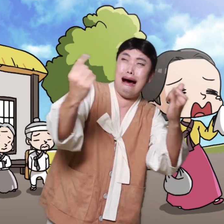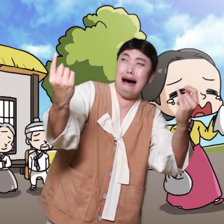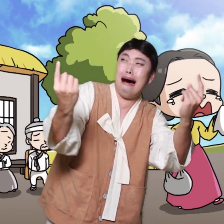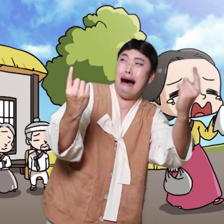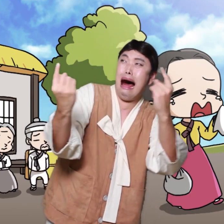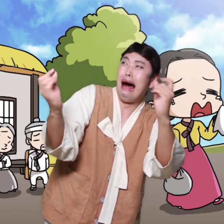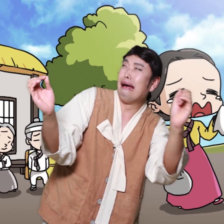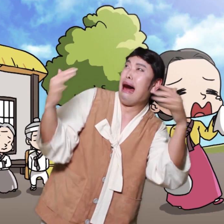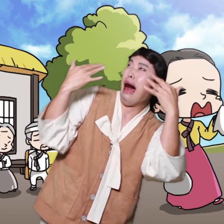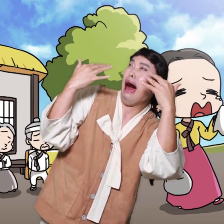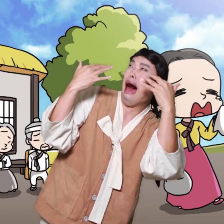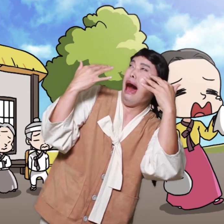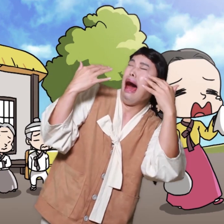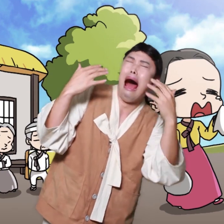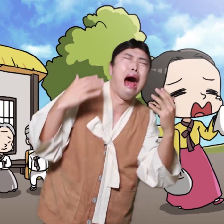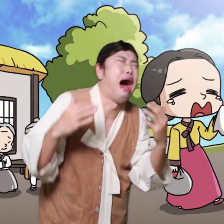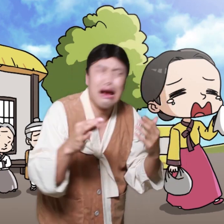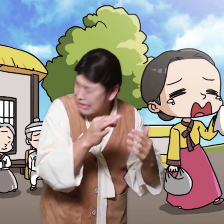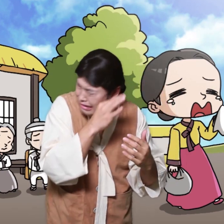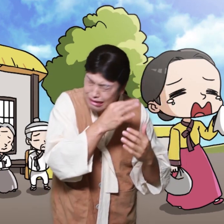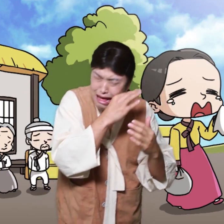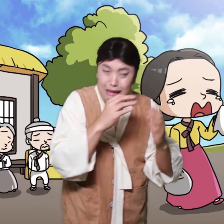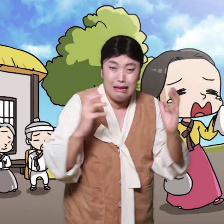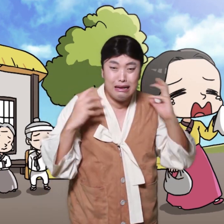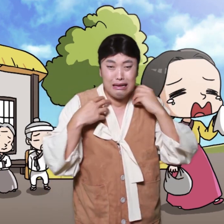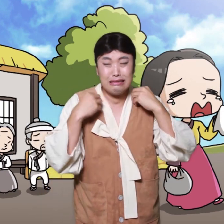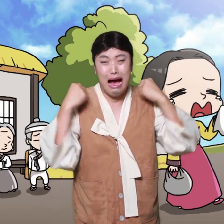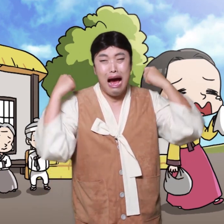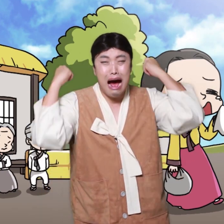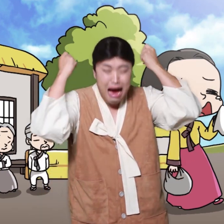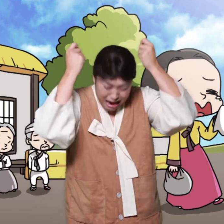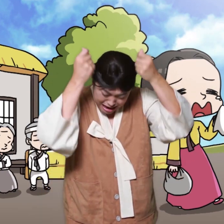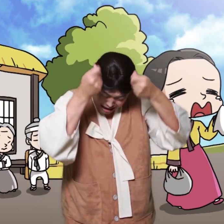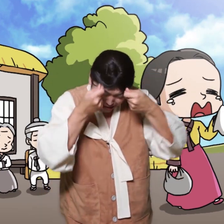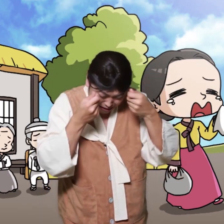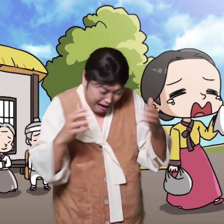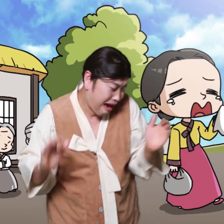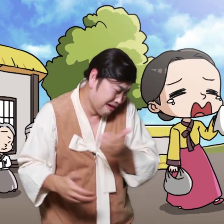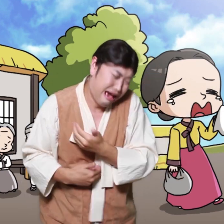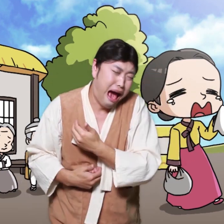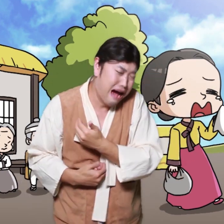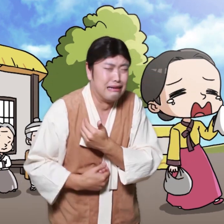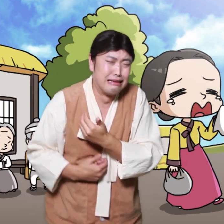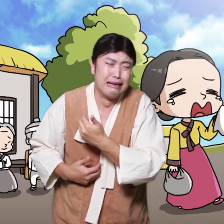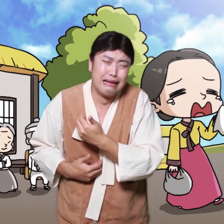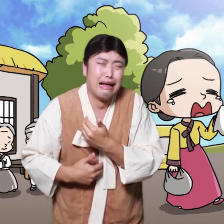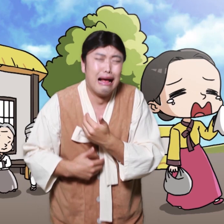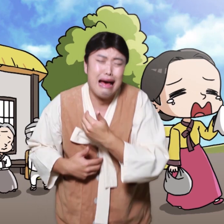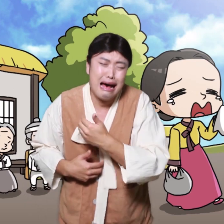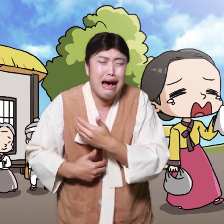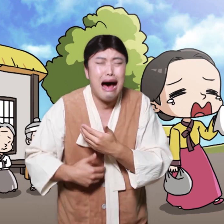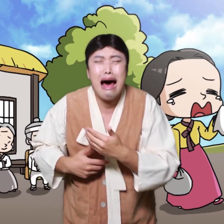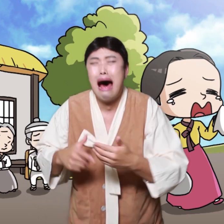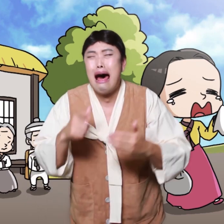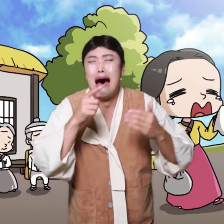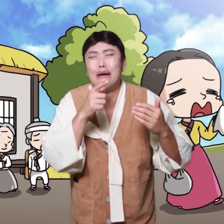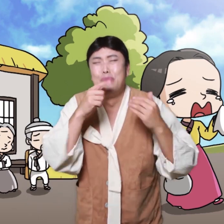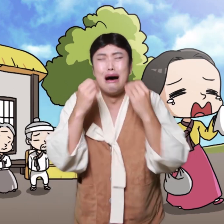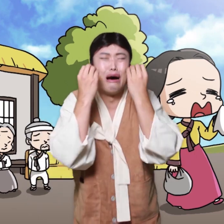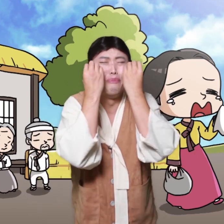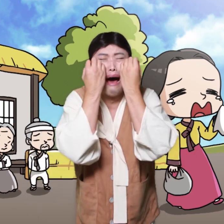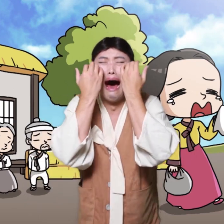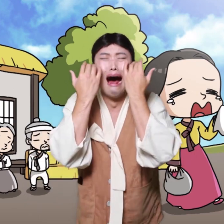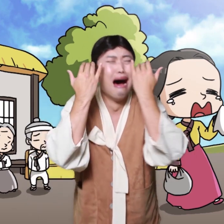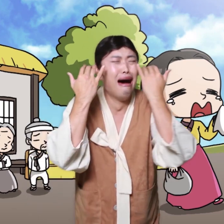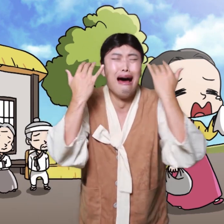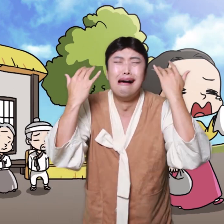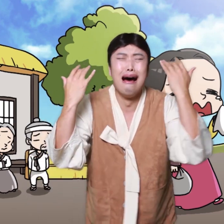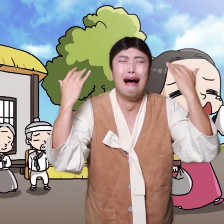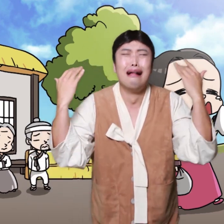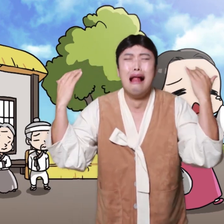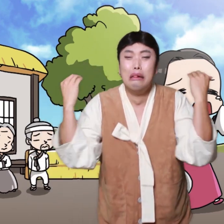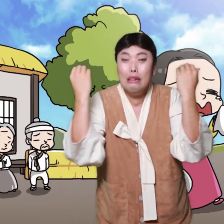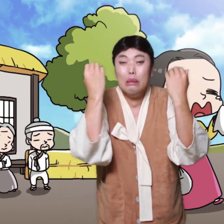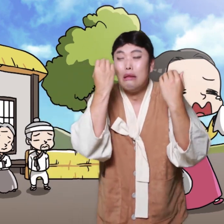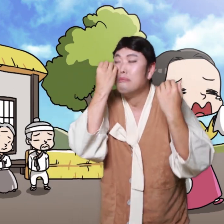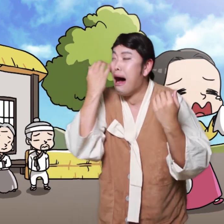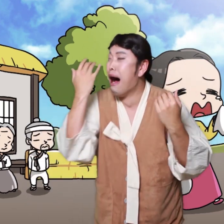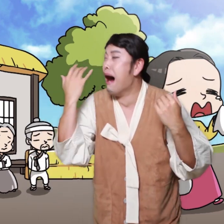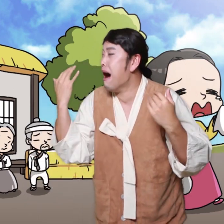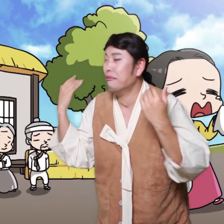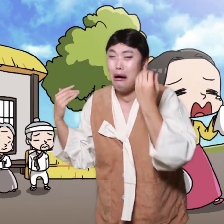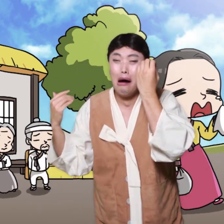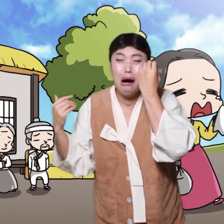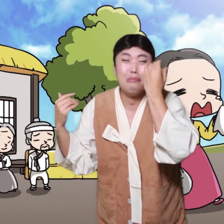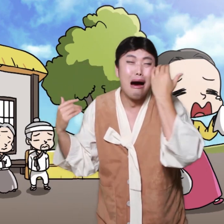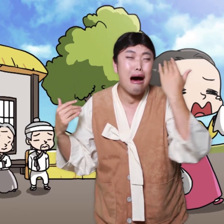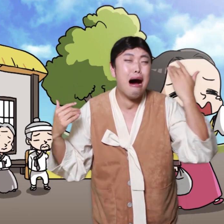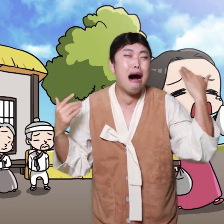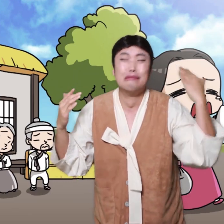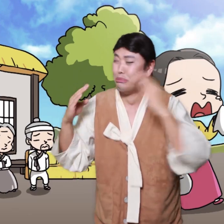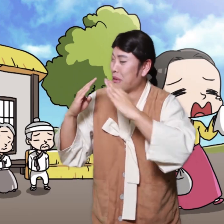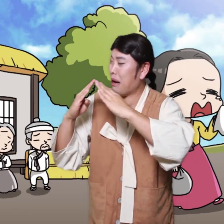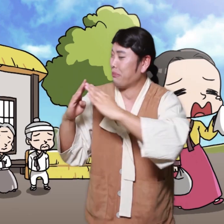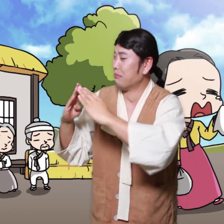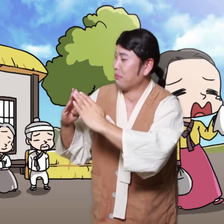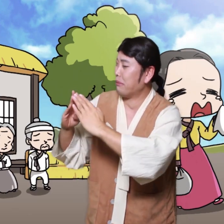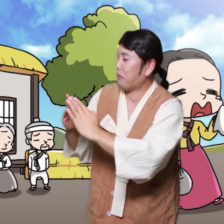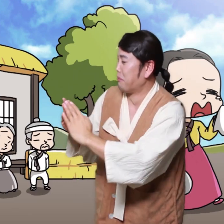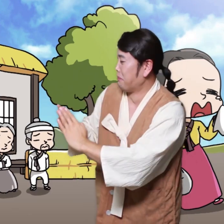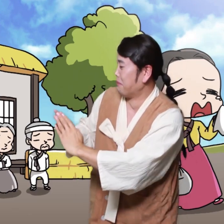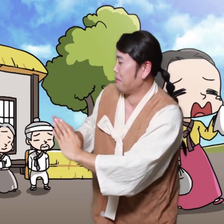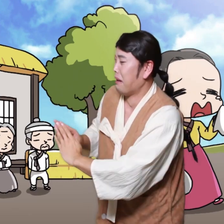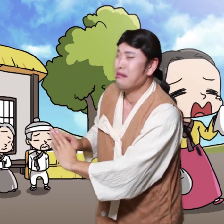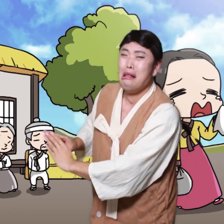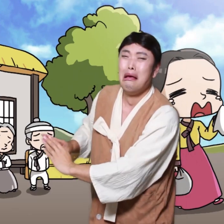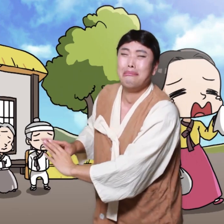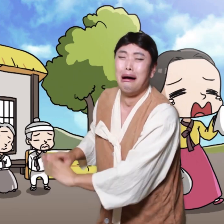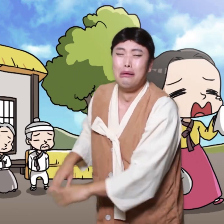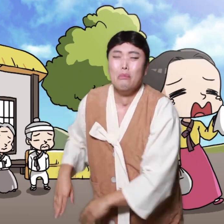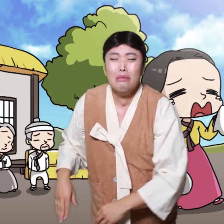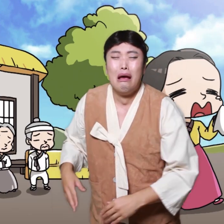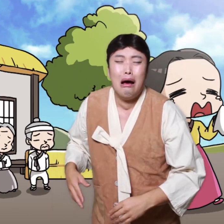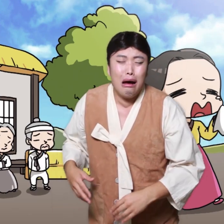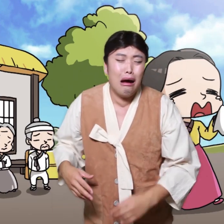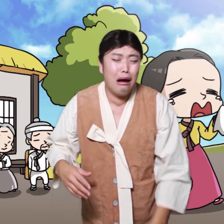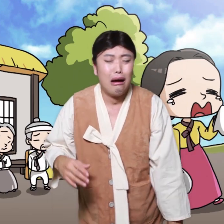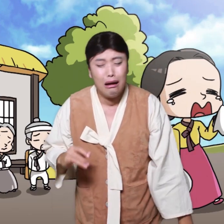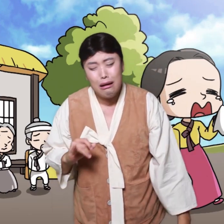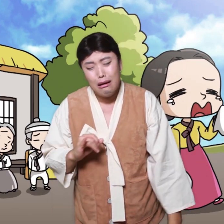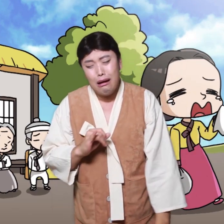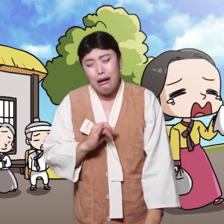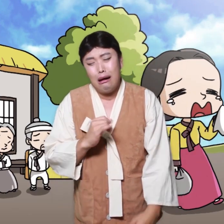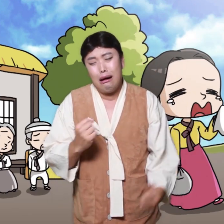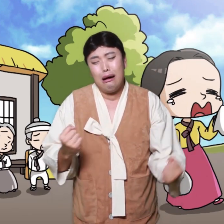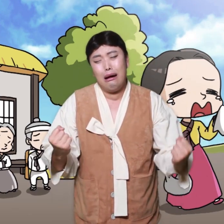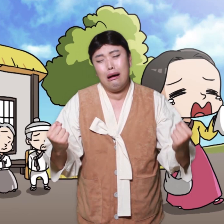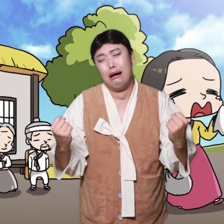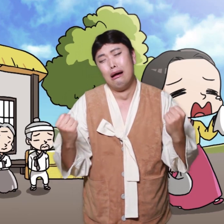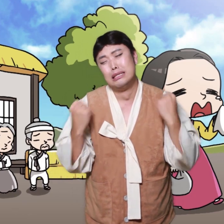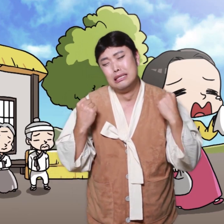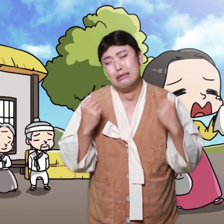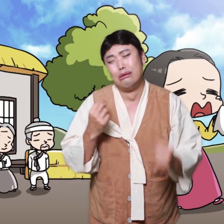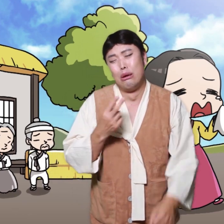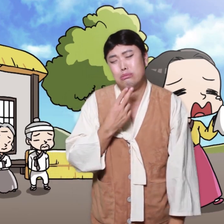While walking alone in depression, I saw people standing under a tree far away.